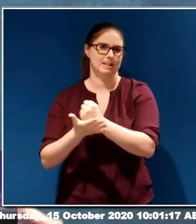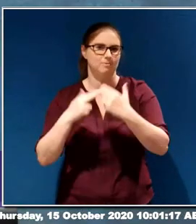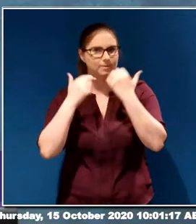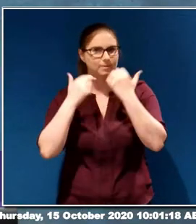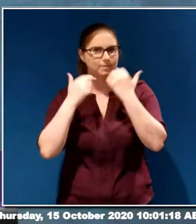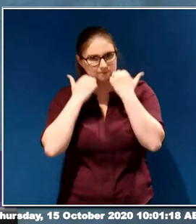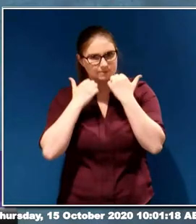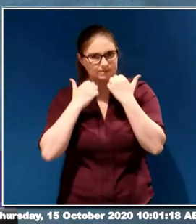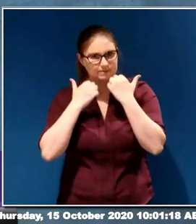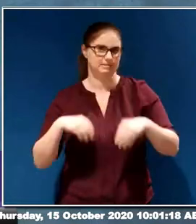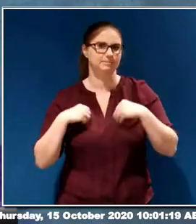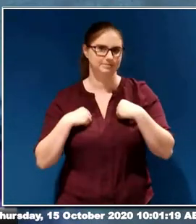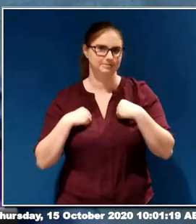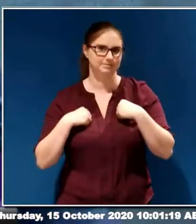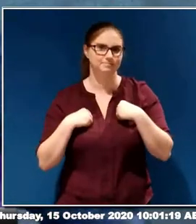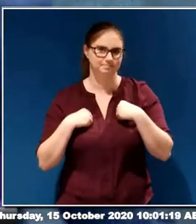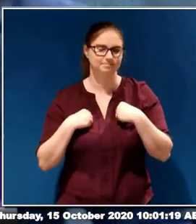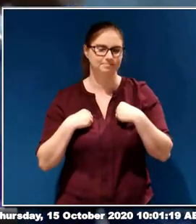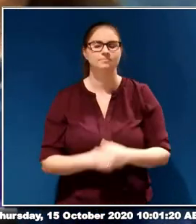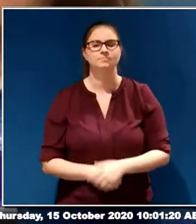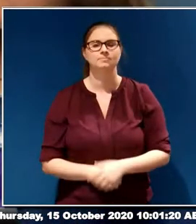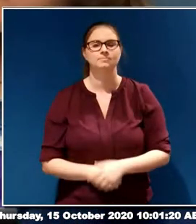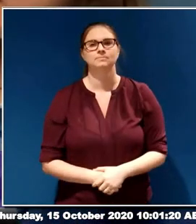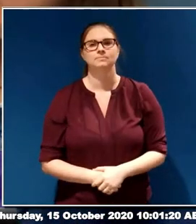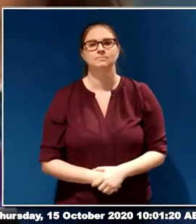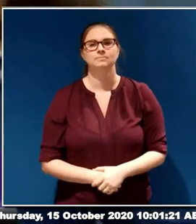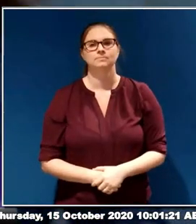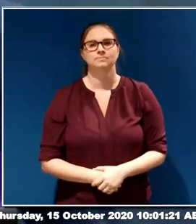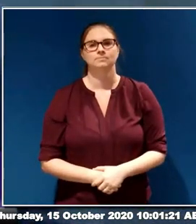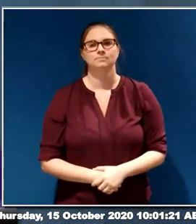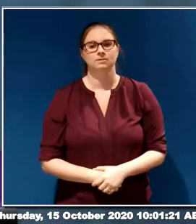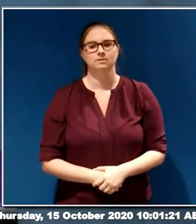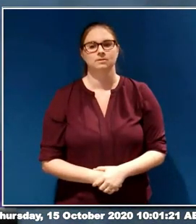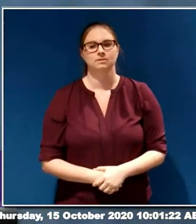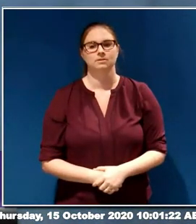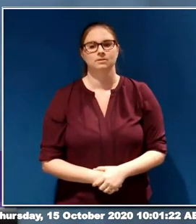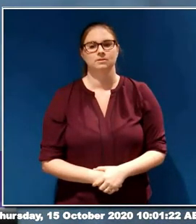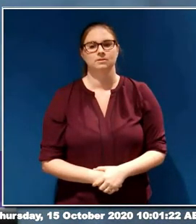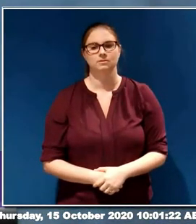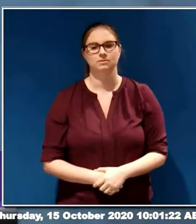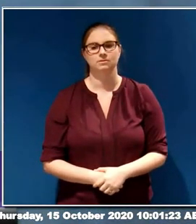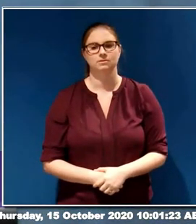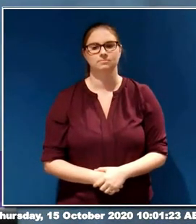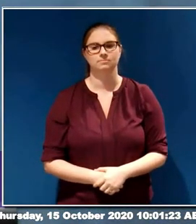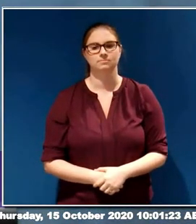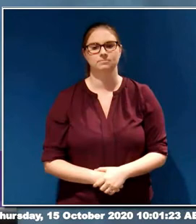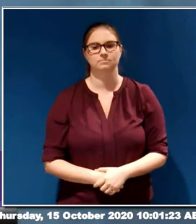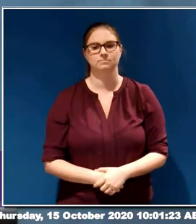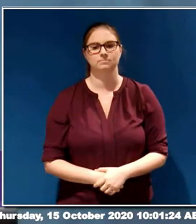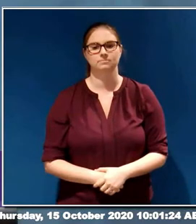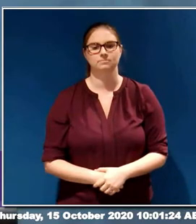Chair, before proceeding to ask that Sharon and Alex be sworn in,